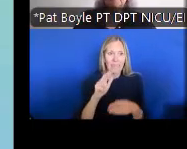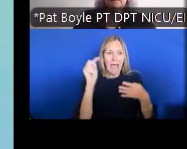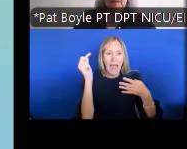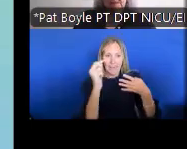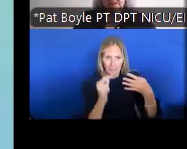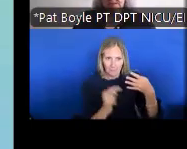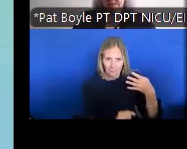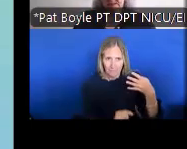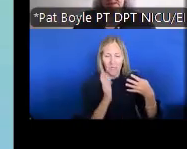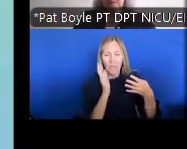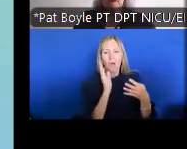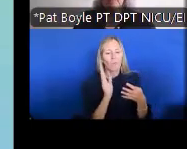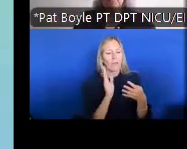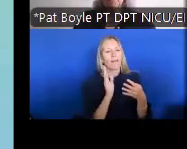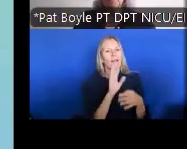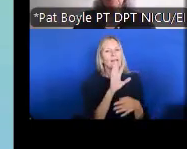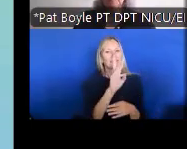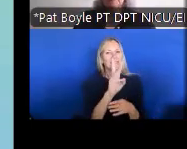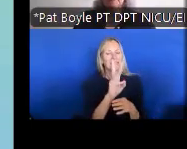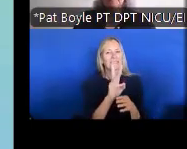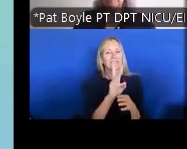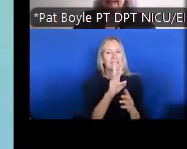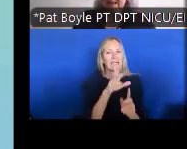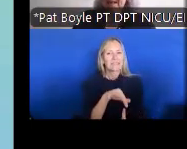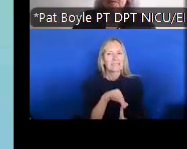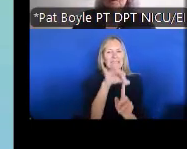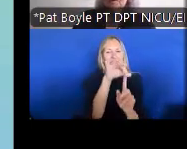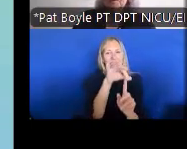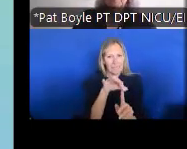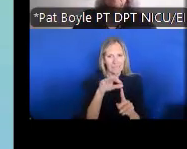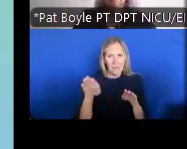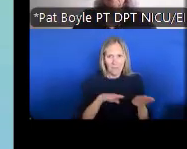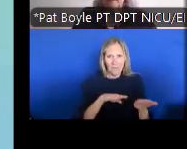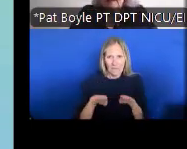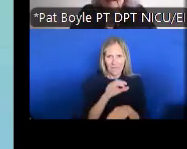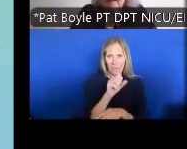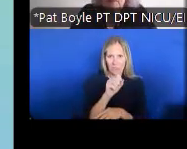the six distinct behavioral states, which are states that